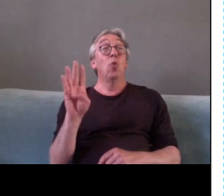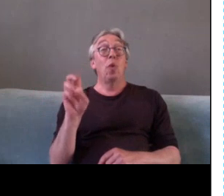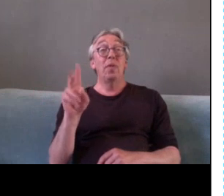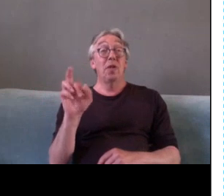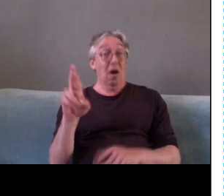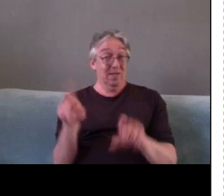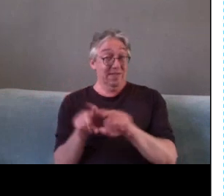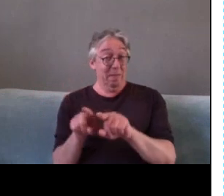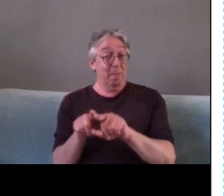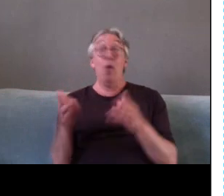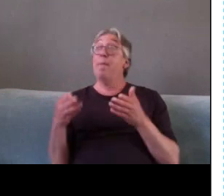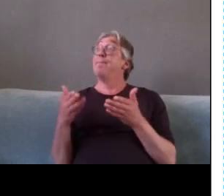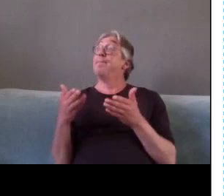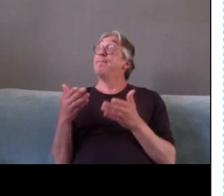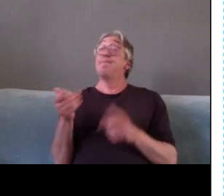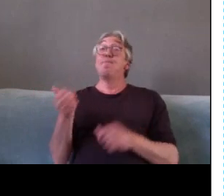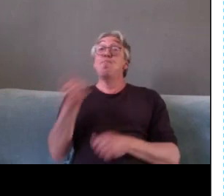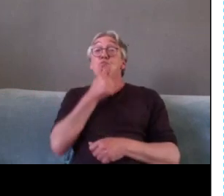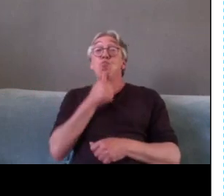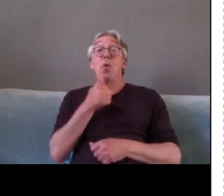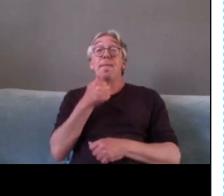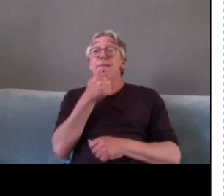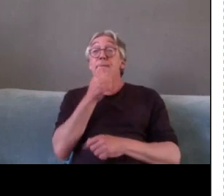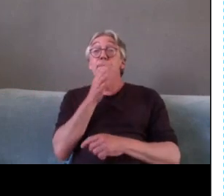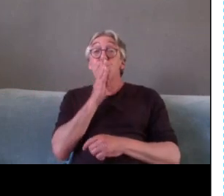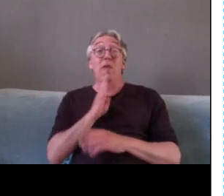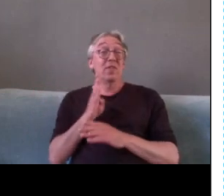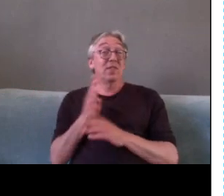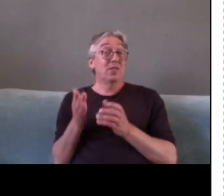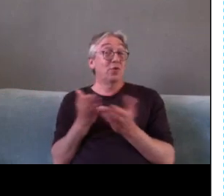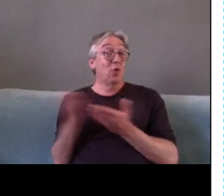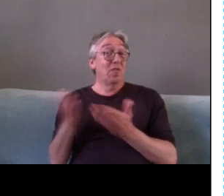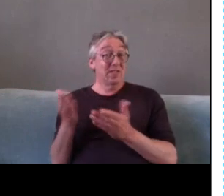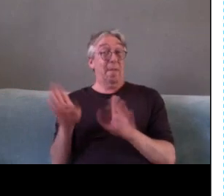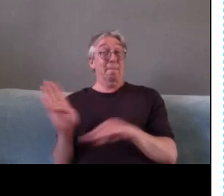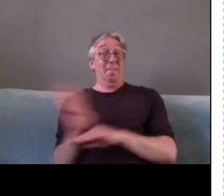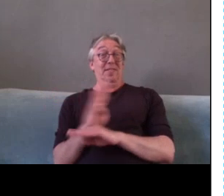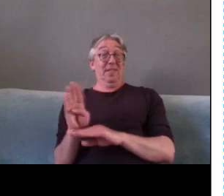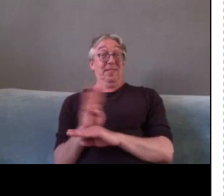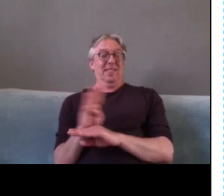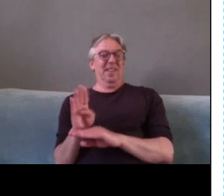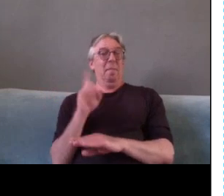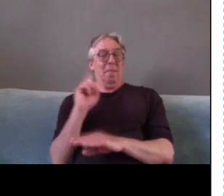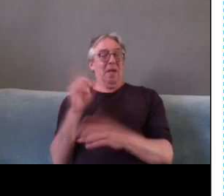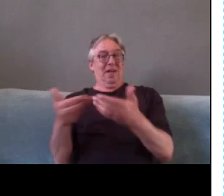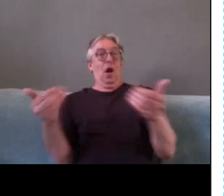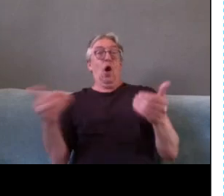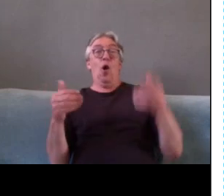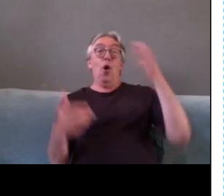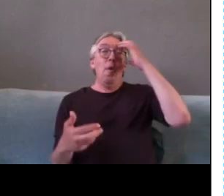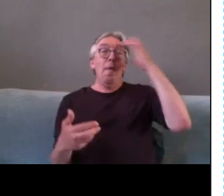but we need to distinguish between let's say... Between the public service and the private service.